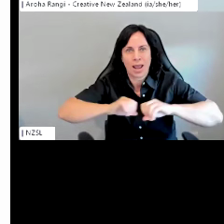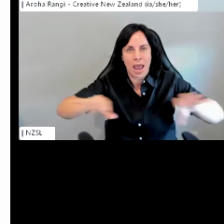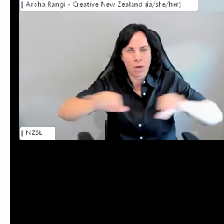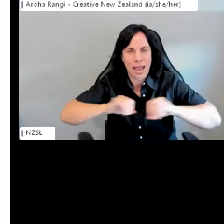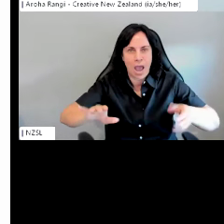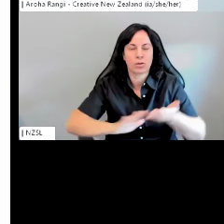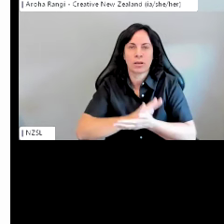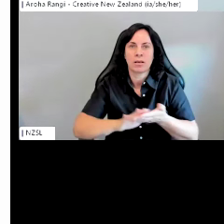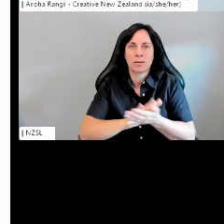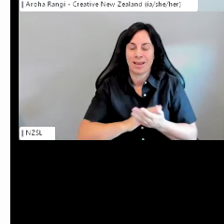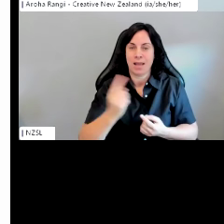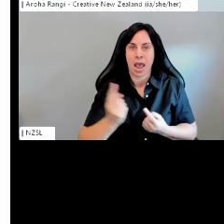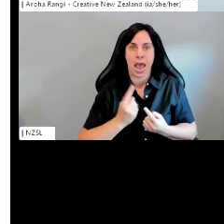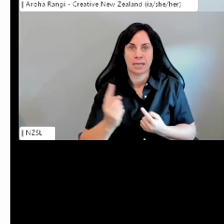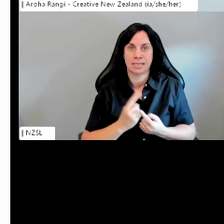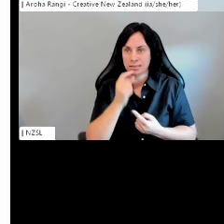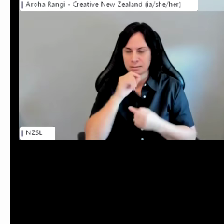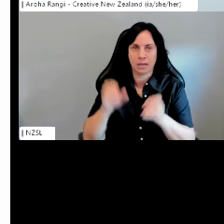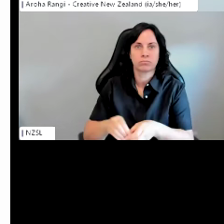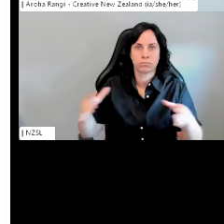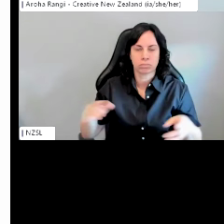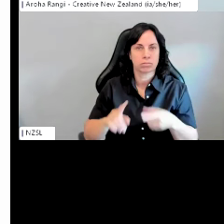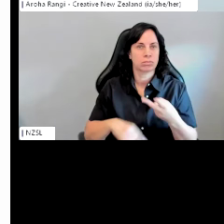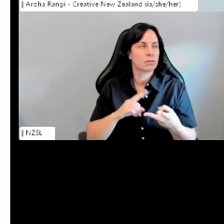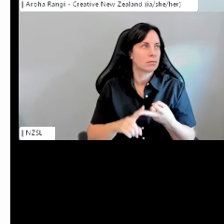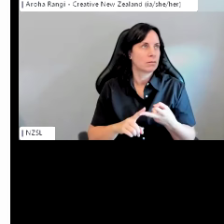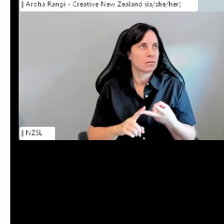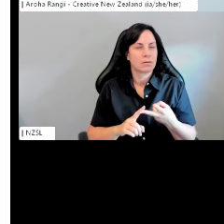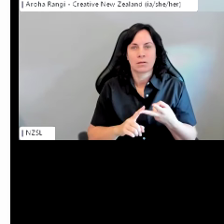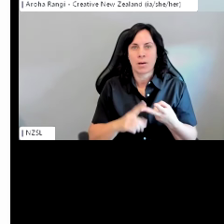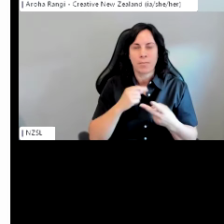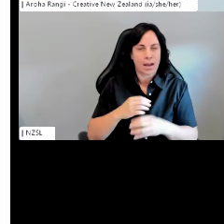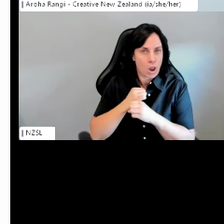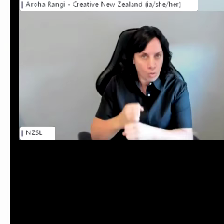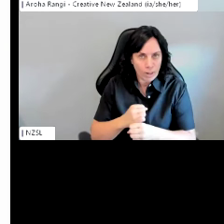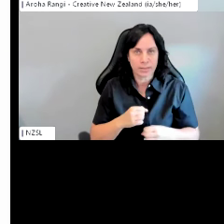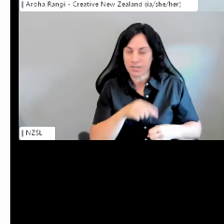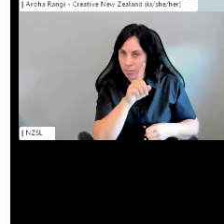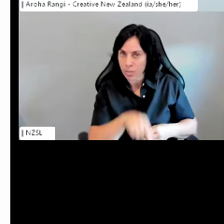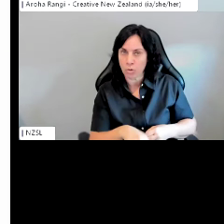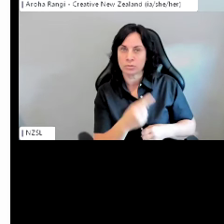but I think you can lock affinity, you can unlock um loyalty, you can unlock um membership,